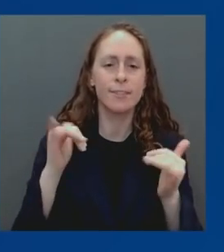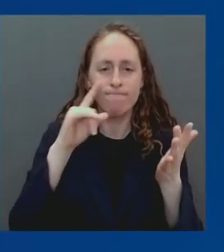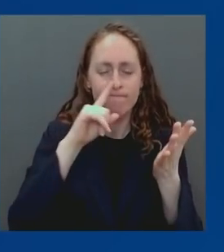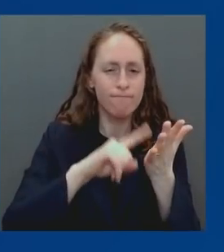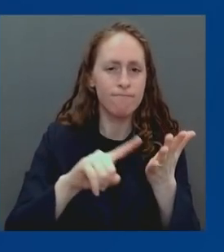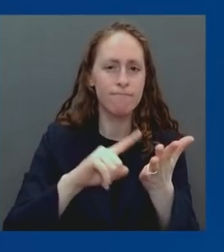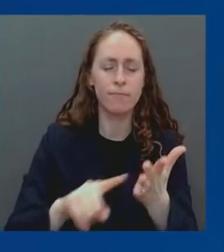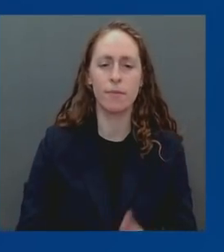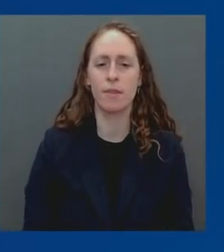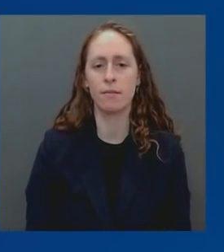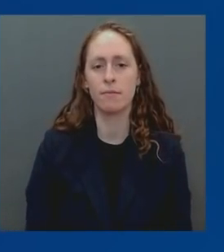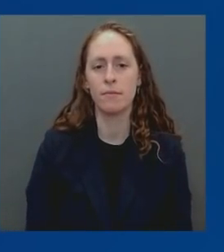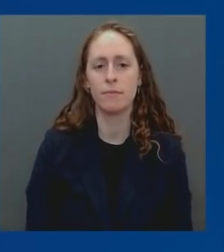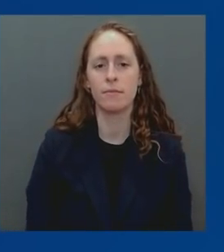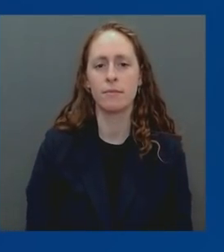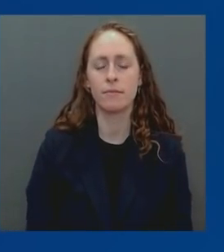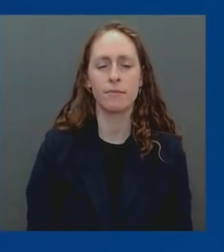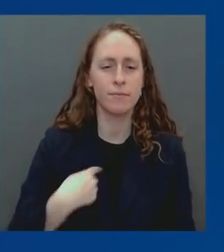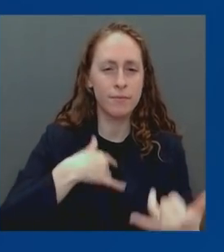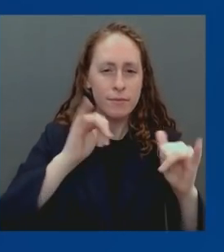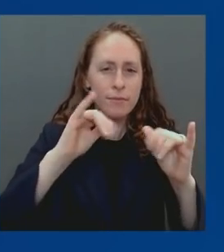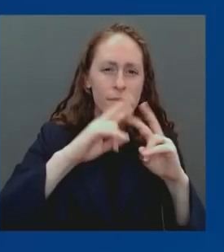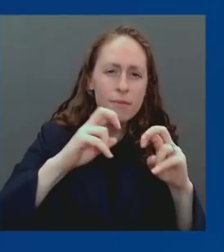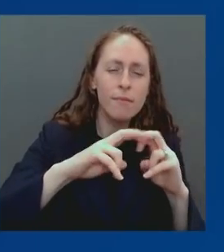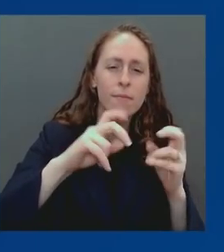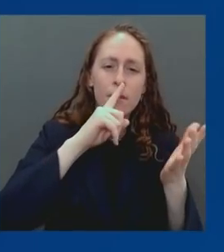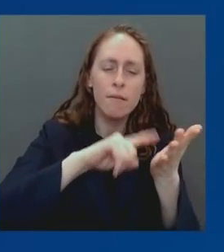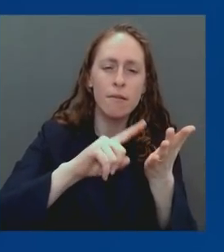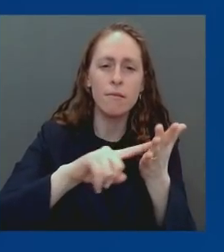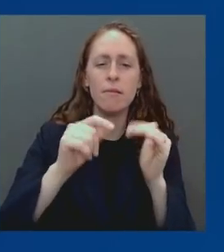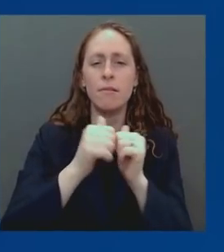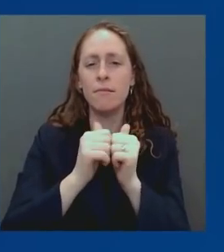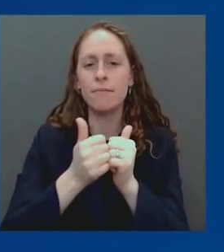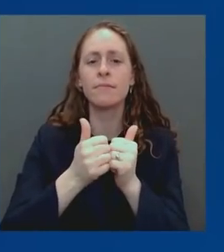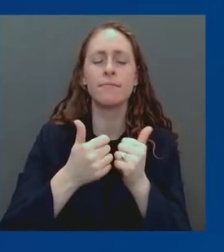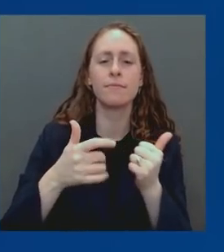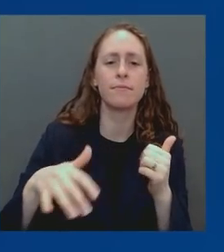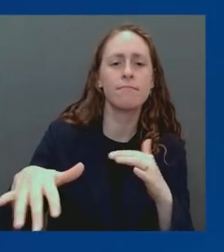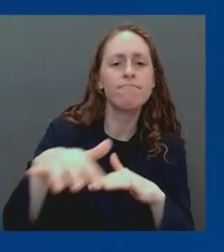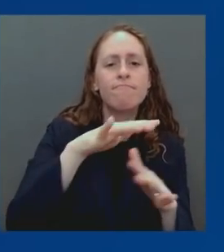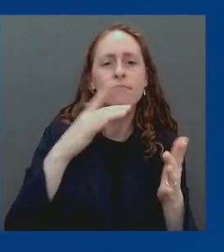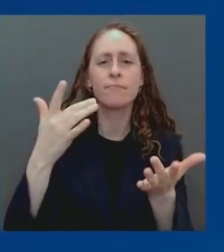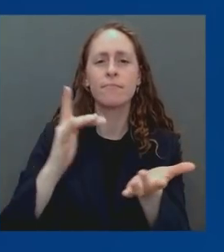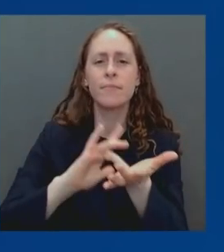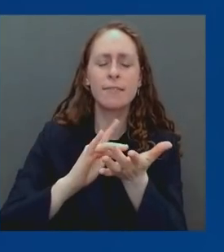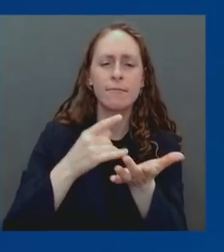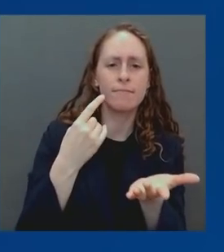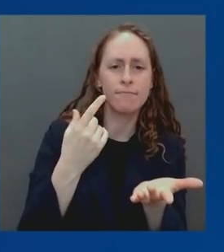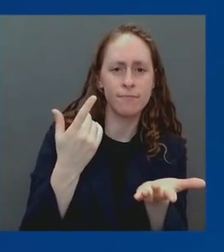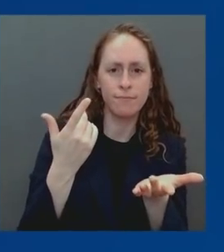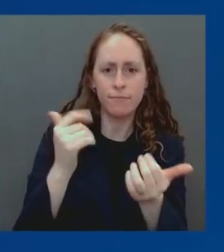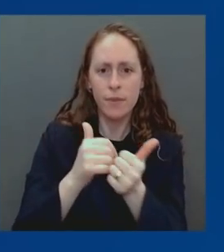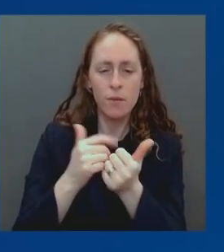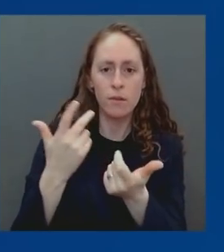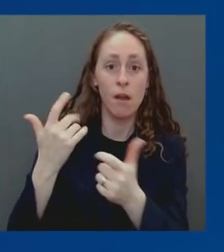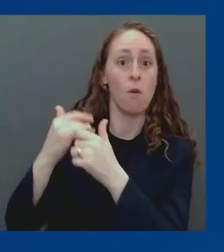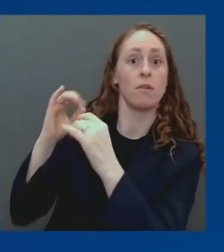or prevent some of those symptoms. Thank you. Mr. Zients: Next question, please. Moderator: Let's go to Jeff Mason at Reuters.